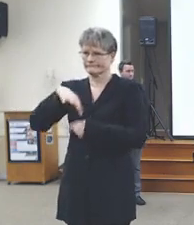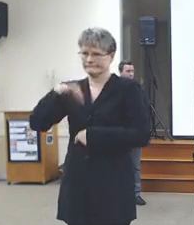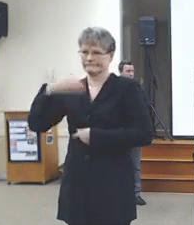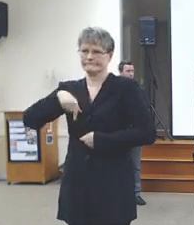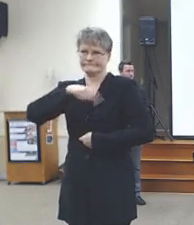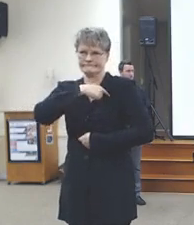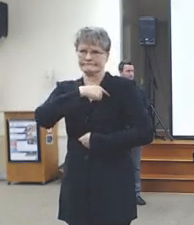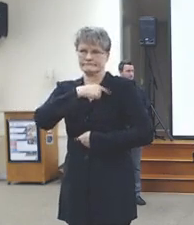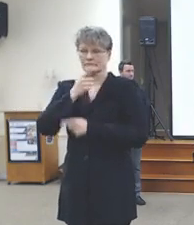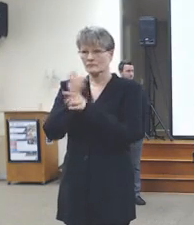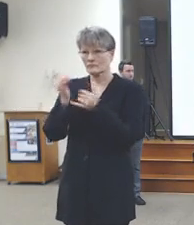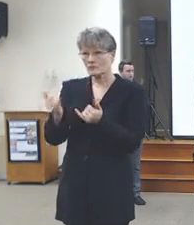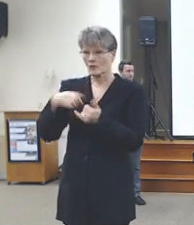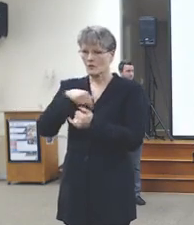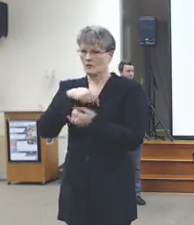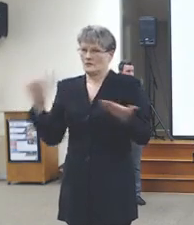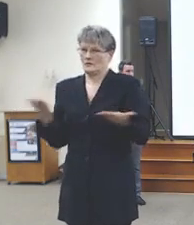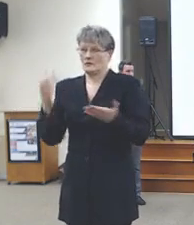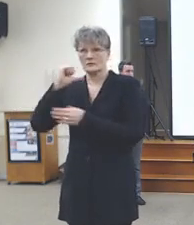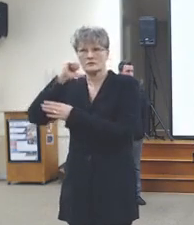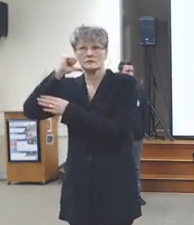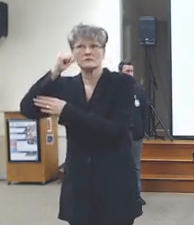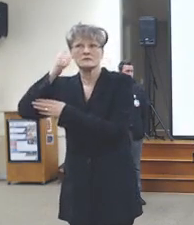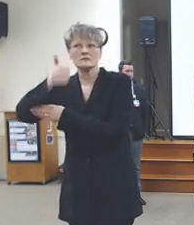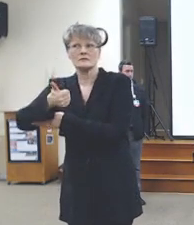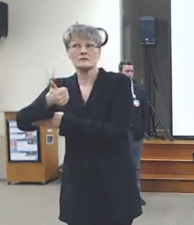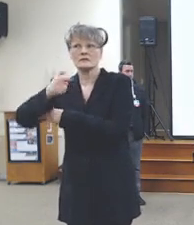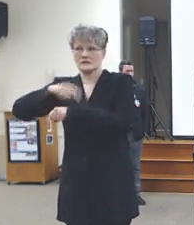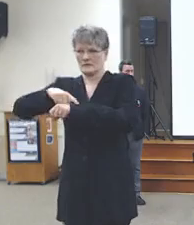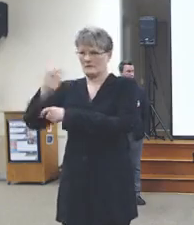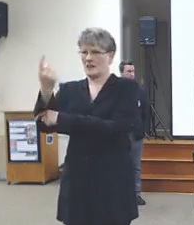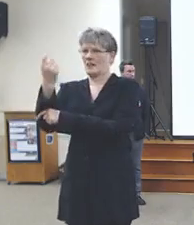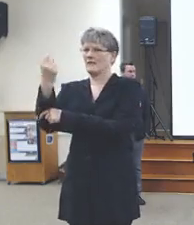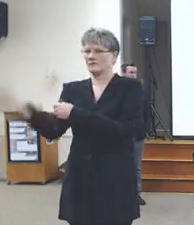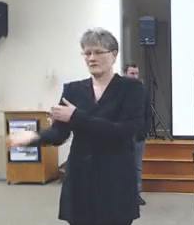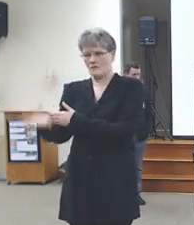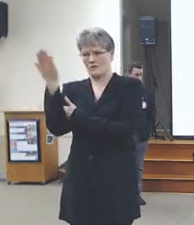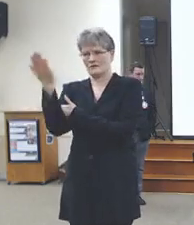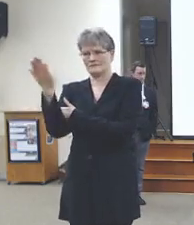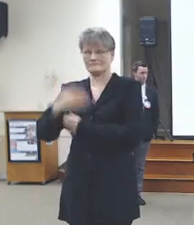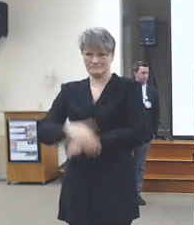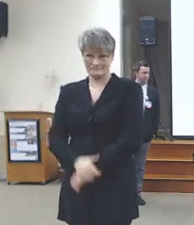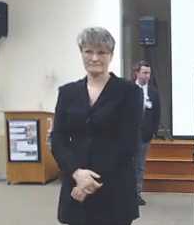right here tomorrow at 11 a.m.